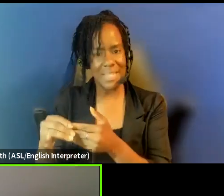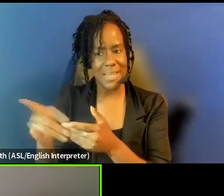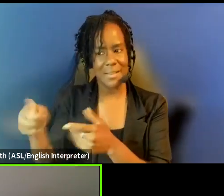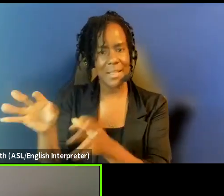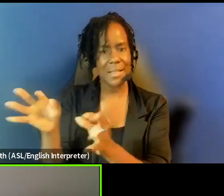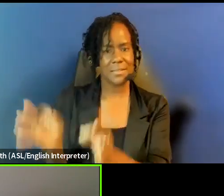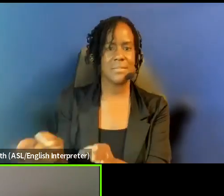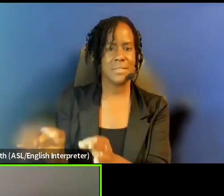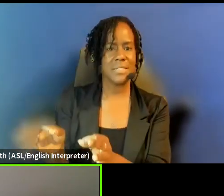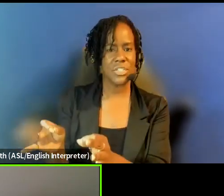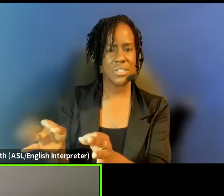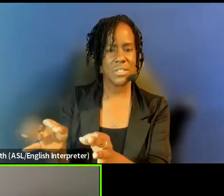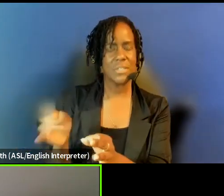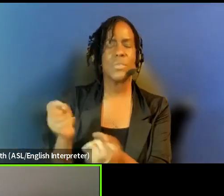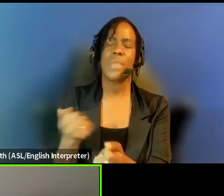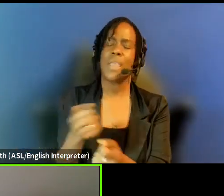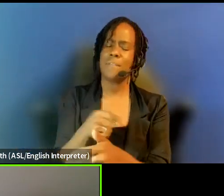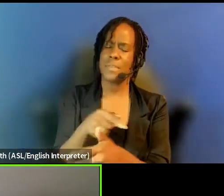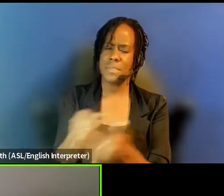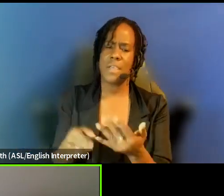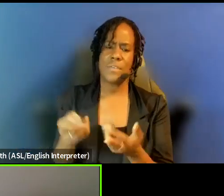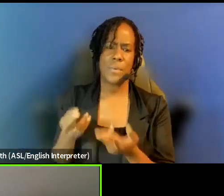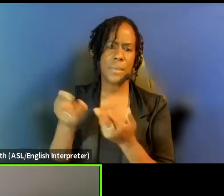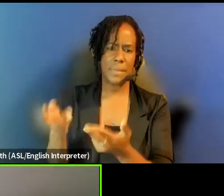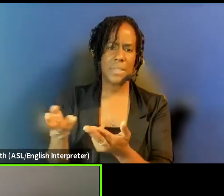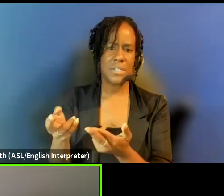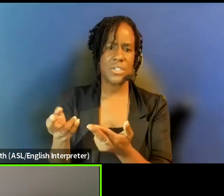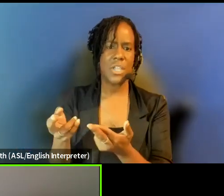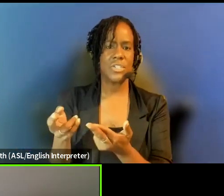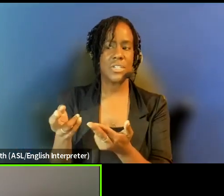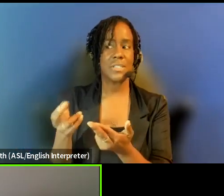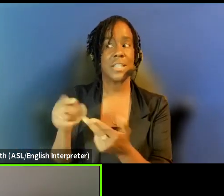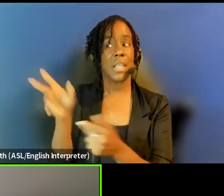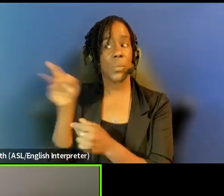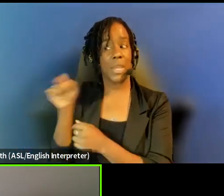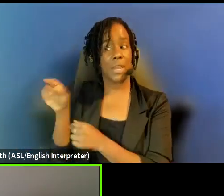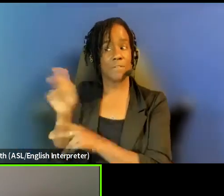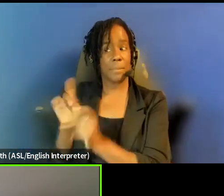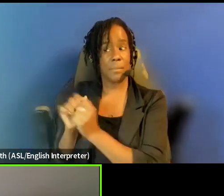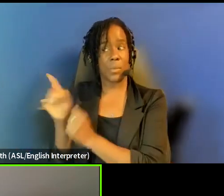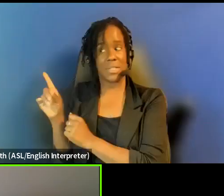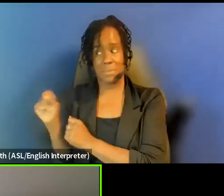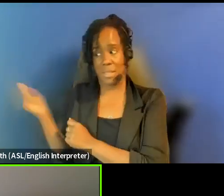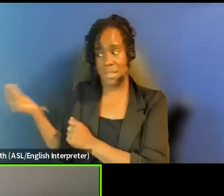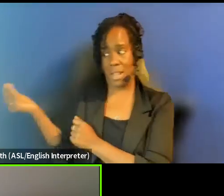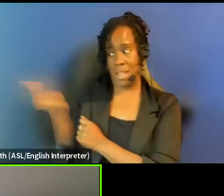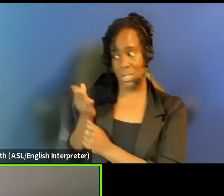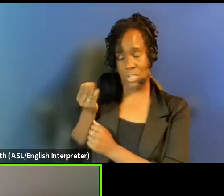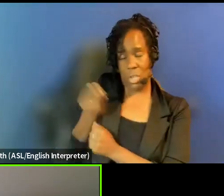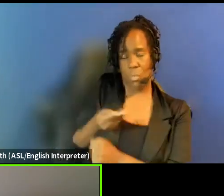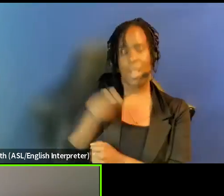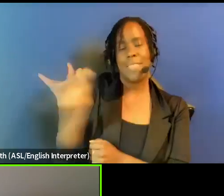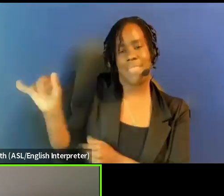to the services. That was one of the recommendations. Continuing to allow legally responsible individuals to be the provider